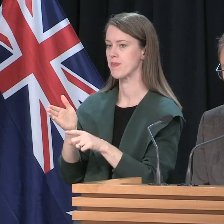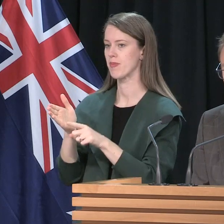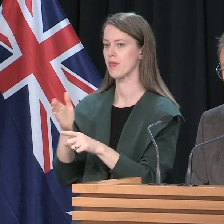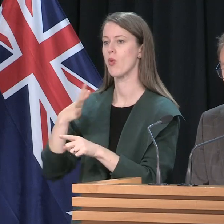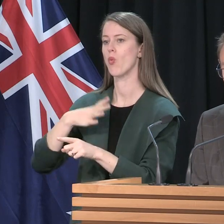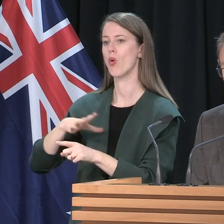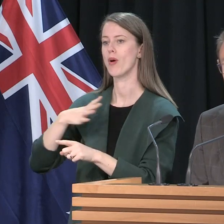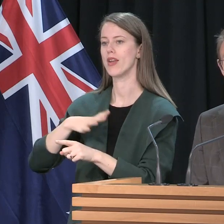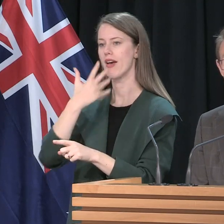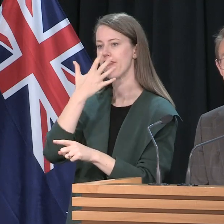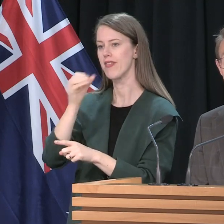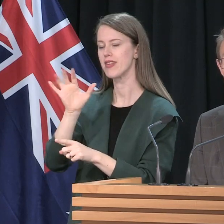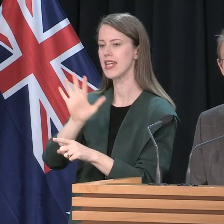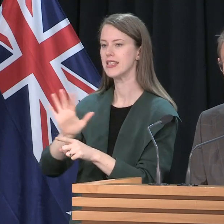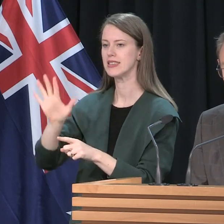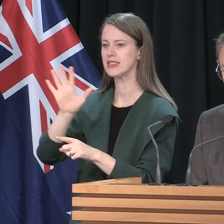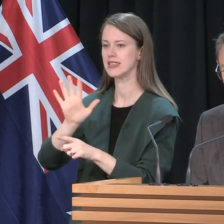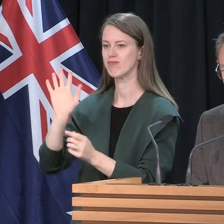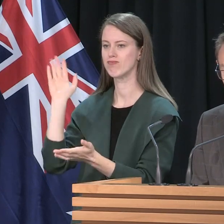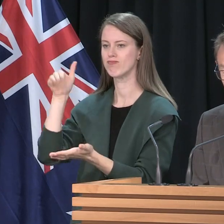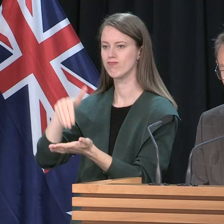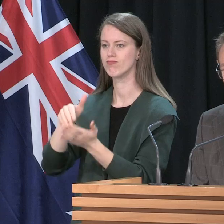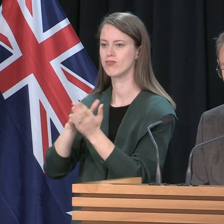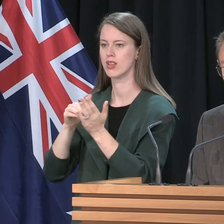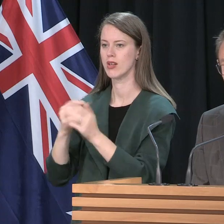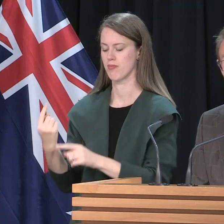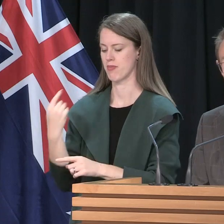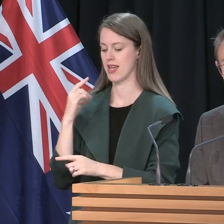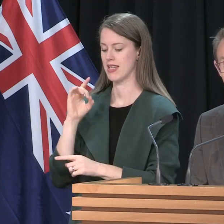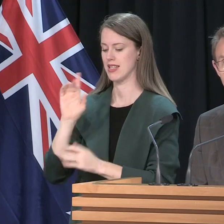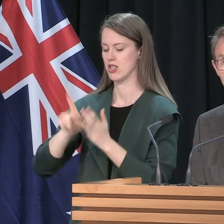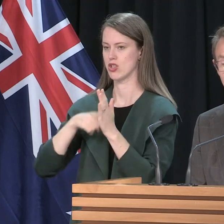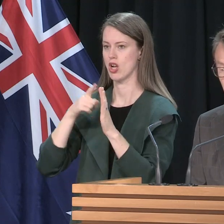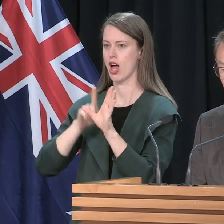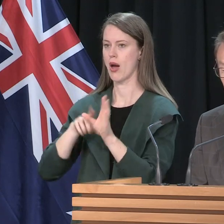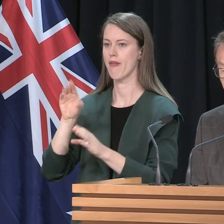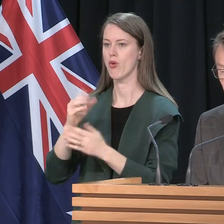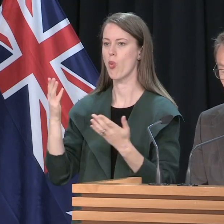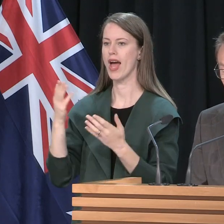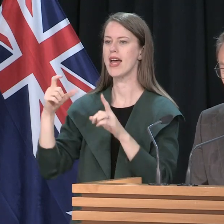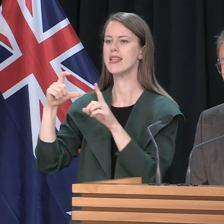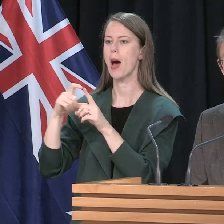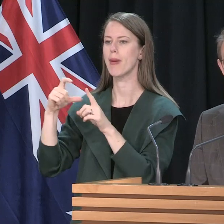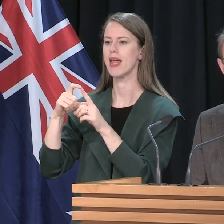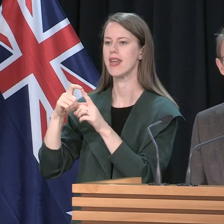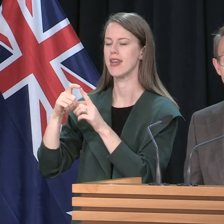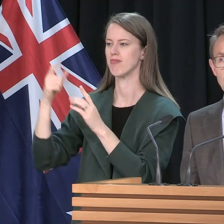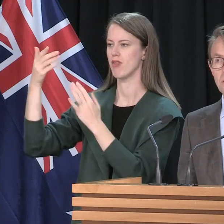time in managed isolation. The second case reported today is